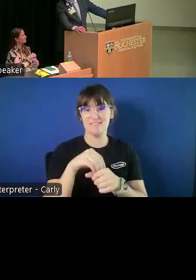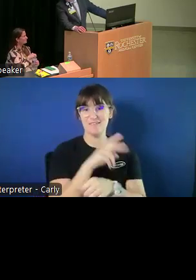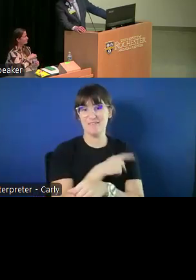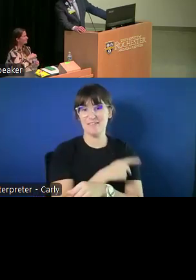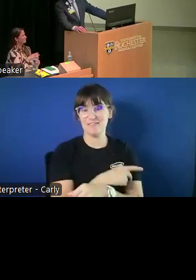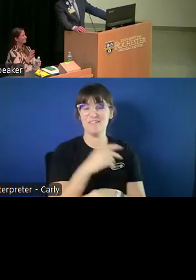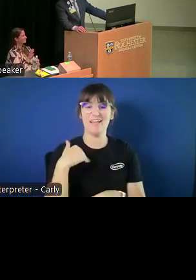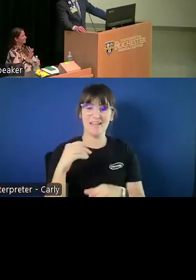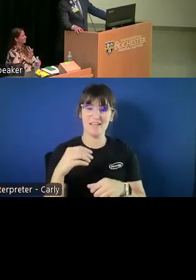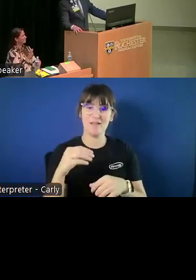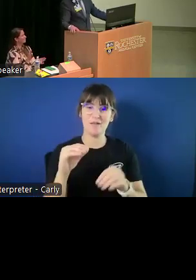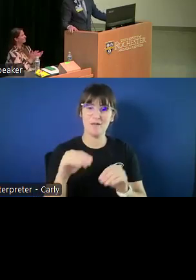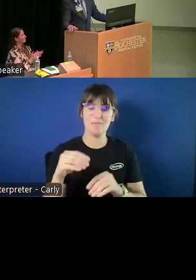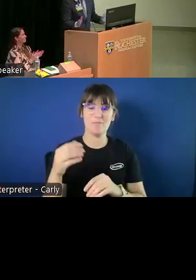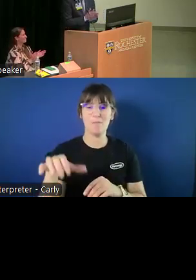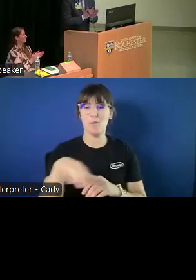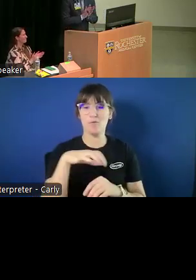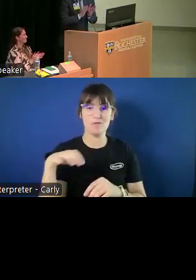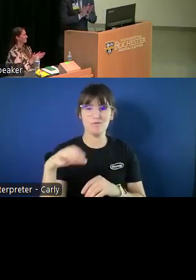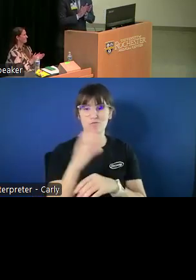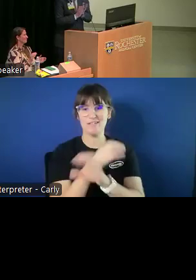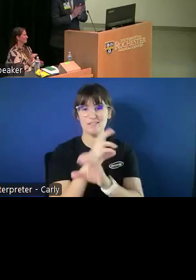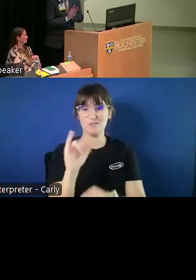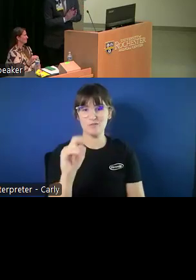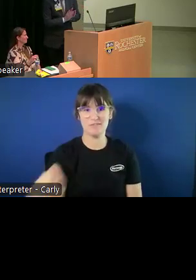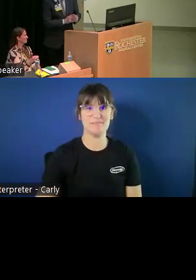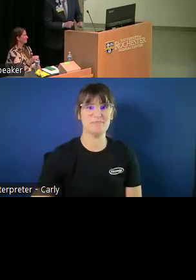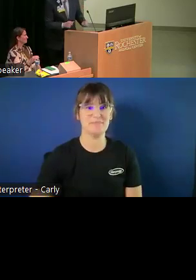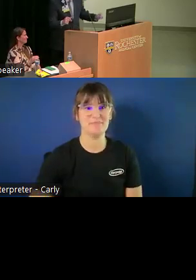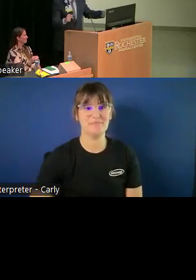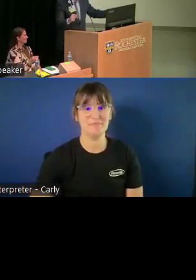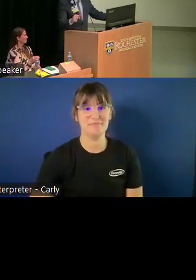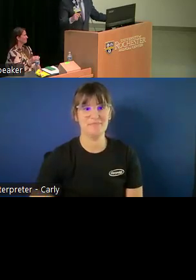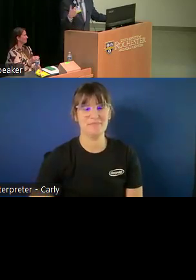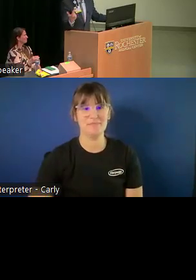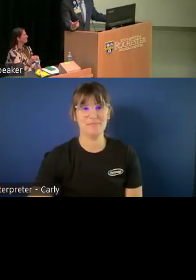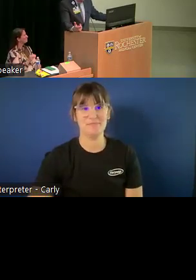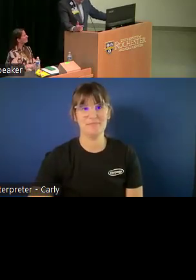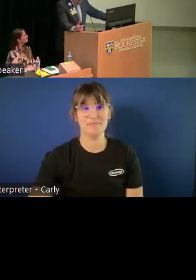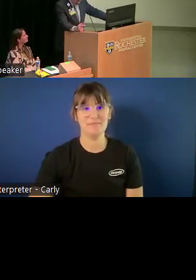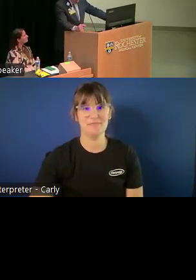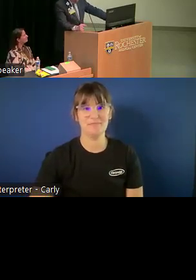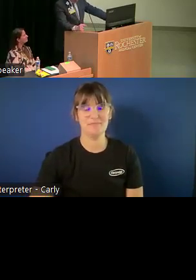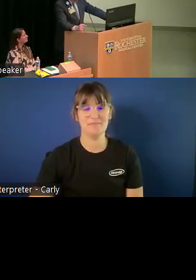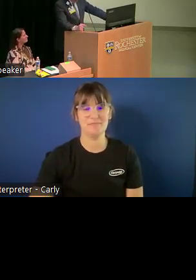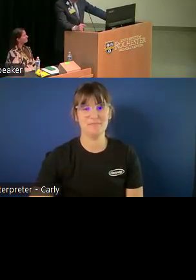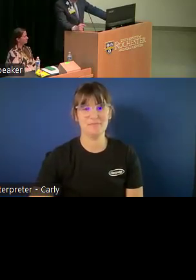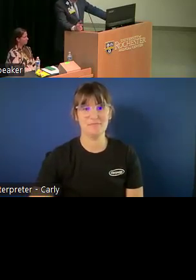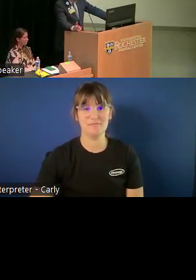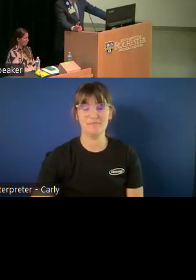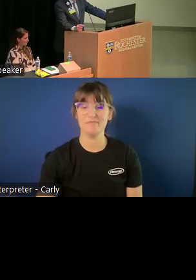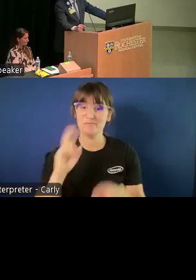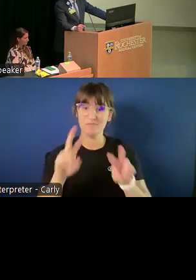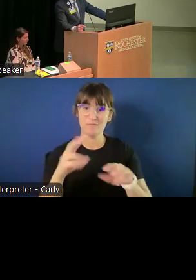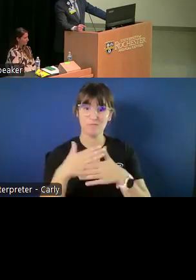yeah and we're looking forward to sharing their stories as they work on their projects over the